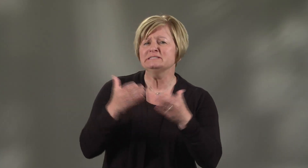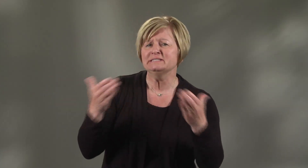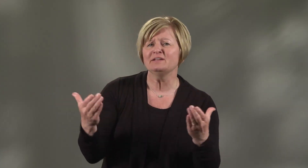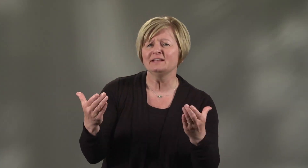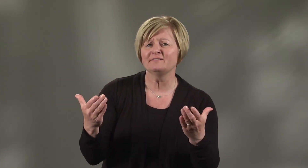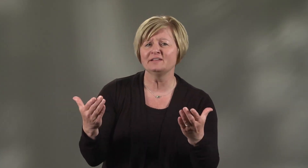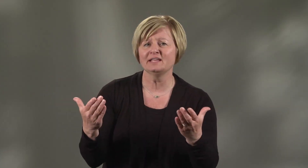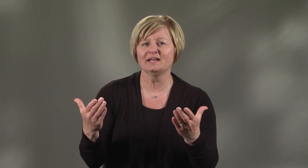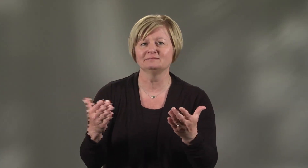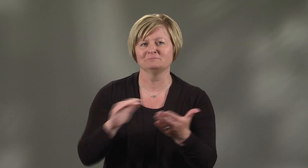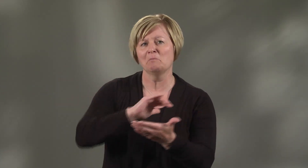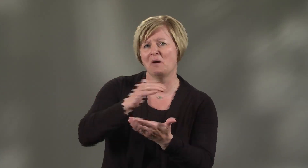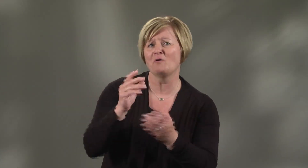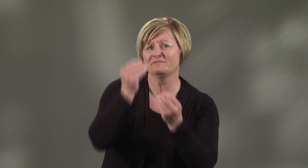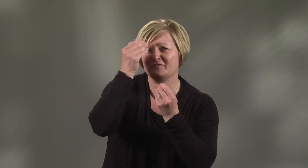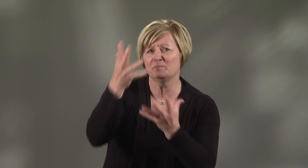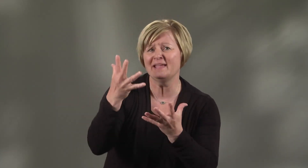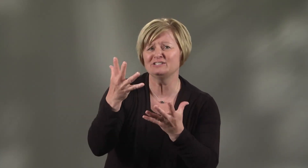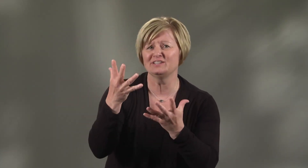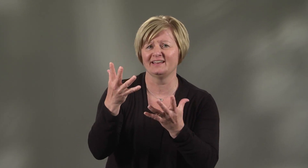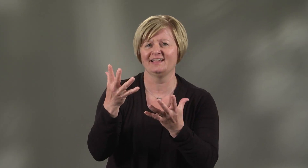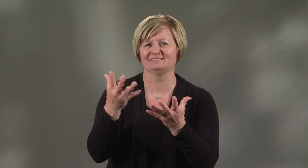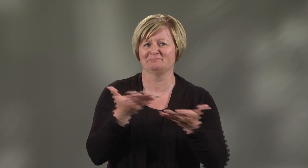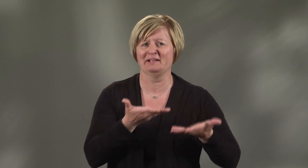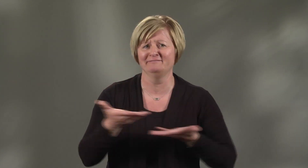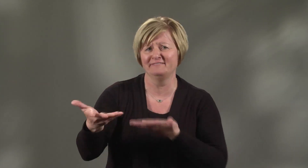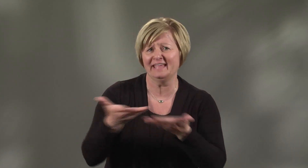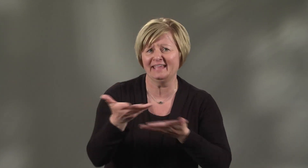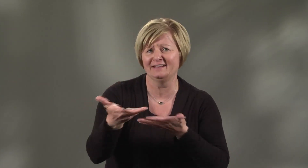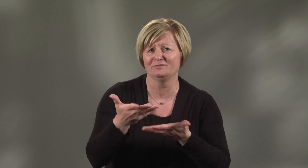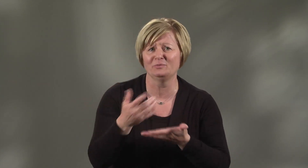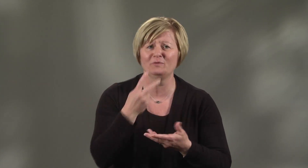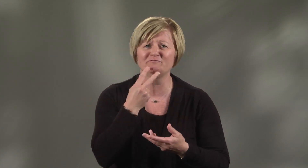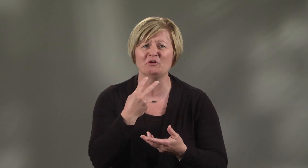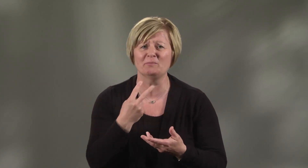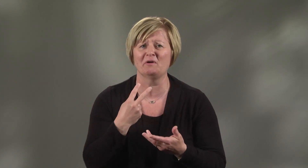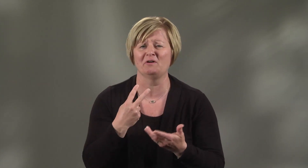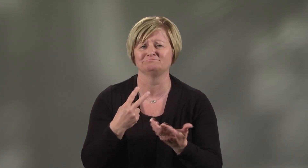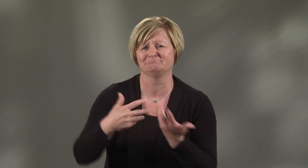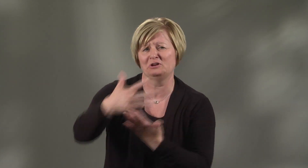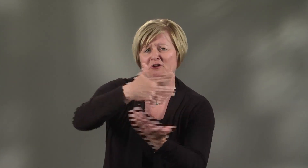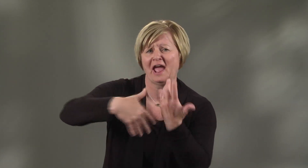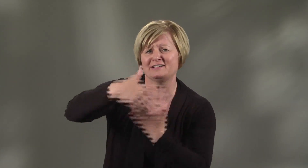so a significant amount of information is conveyed through verbal interactions.